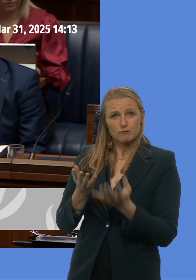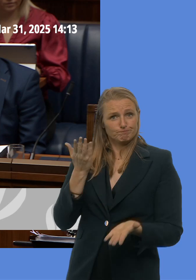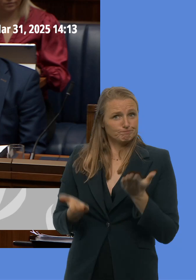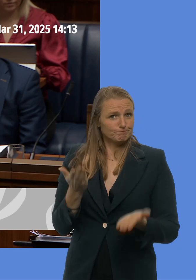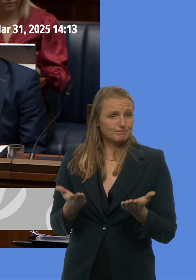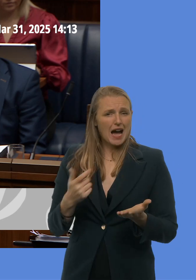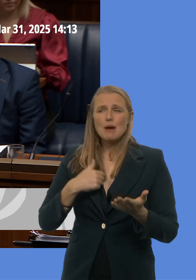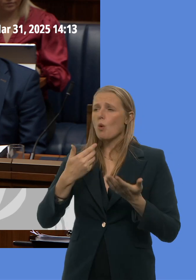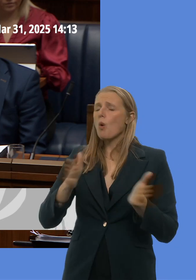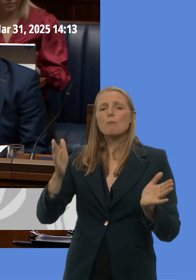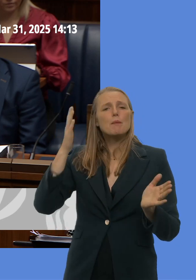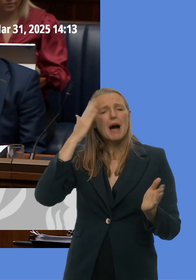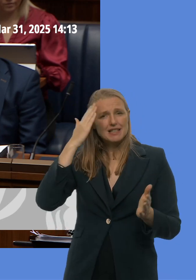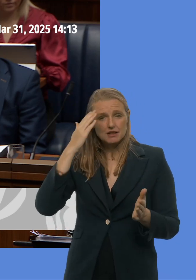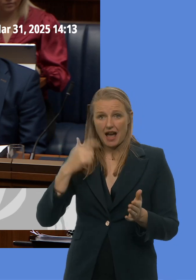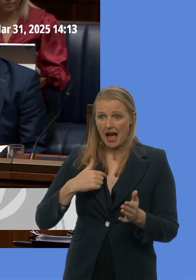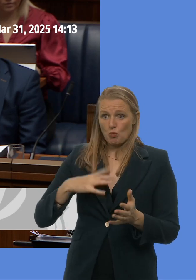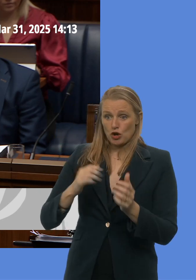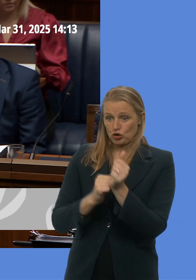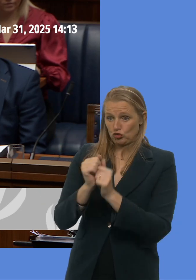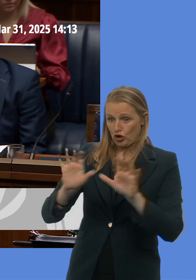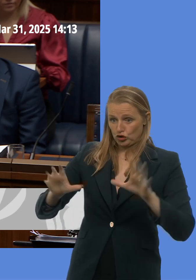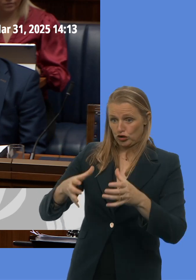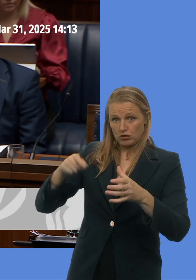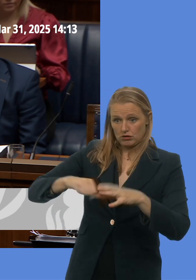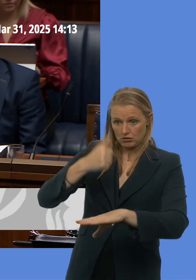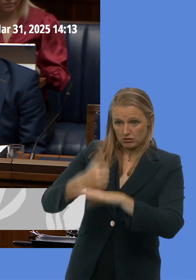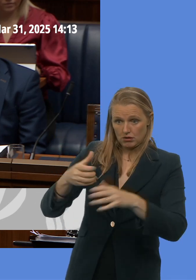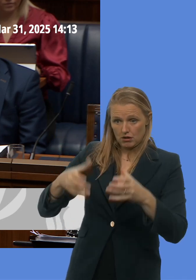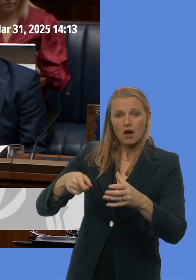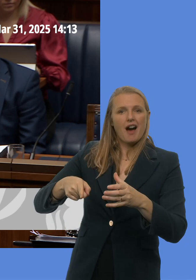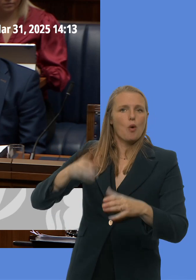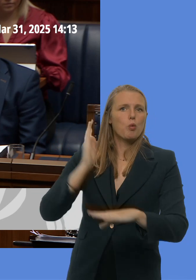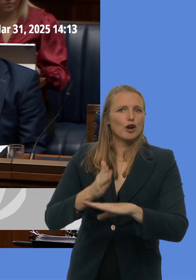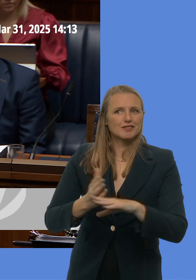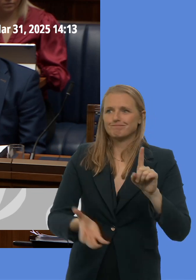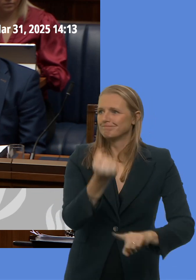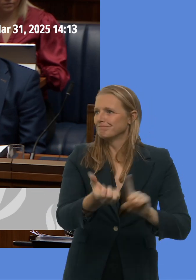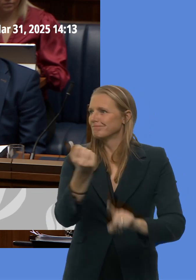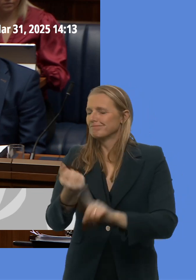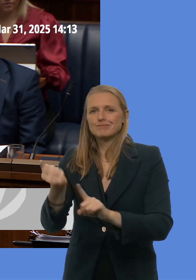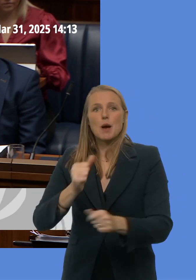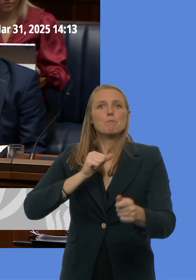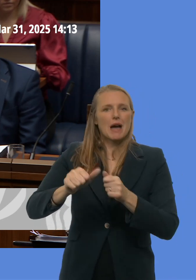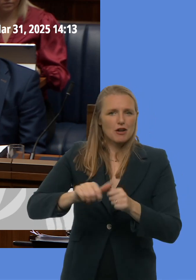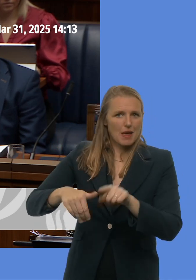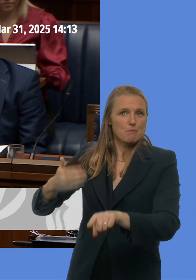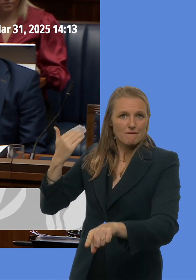I simply want a structure that works, works better than what we have had before and actually delivers against the ambition that we have on infrastructure.